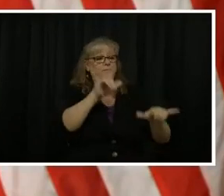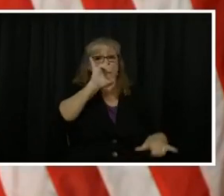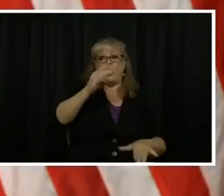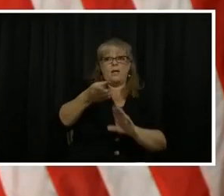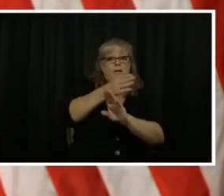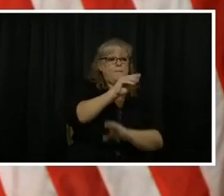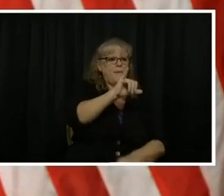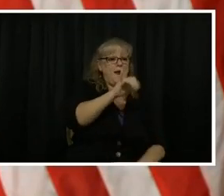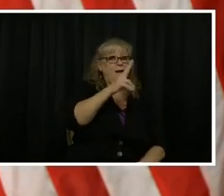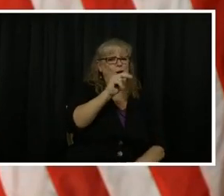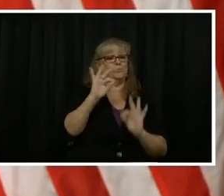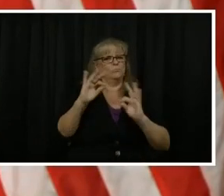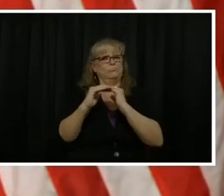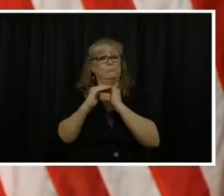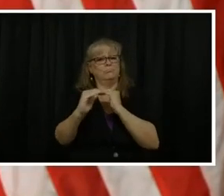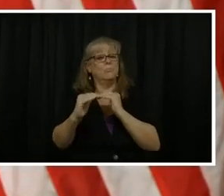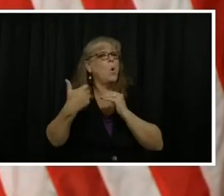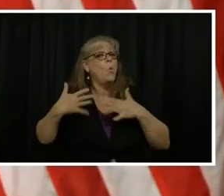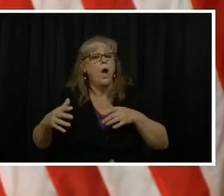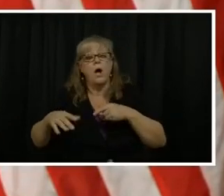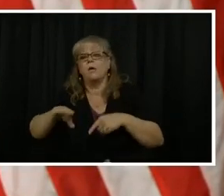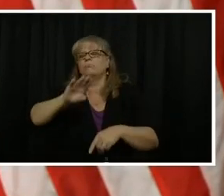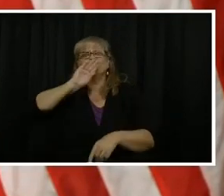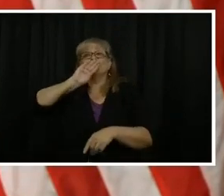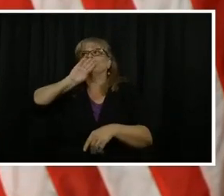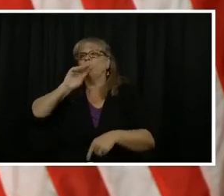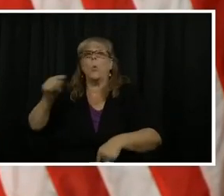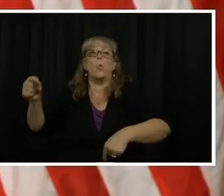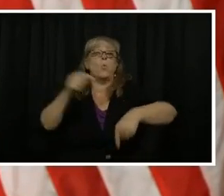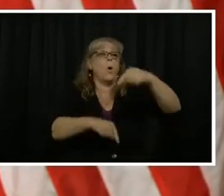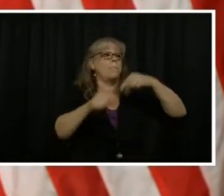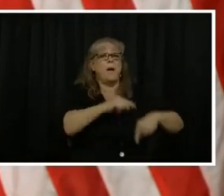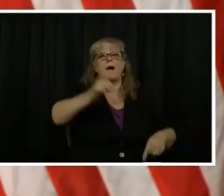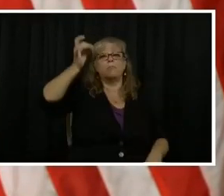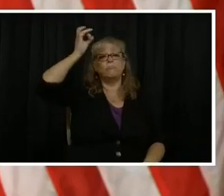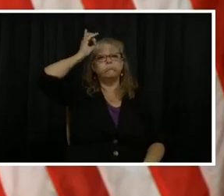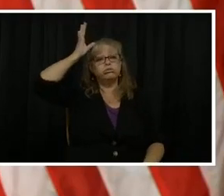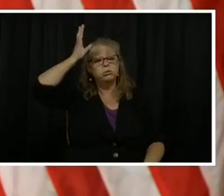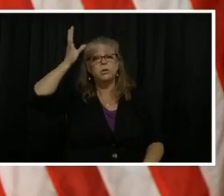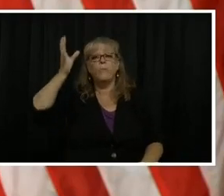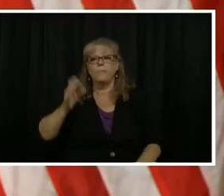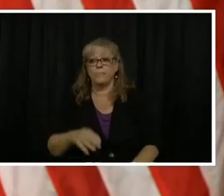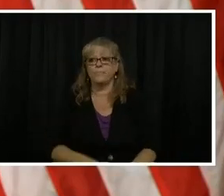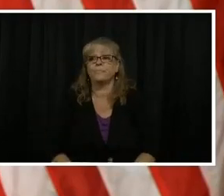LIKE WE DID IN MAY AND EARLY JUNE. WE CAN'T HAVE THIS BACKSLIDE TO